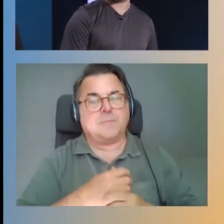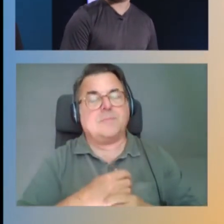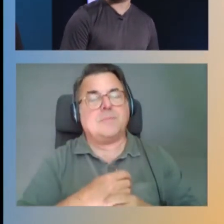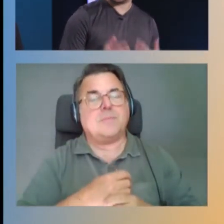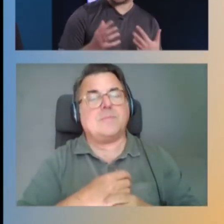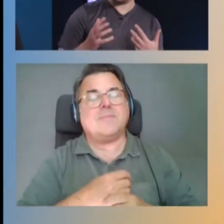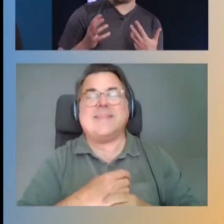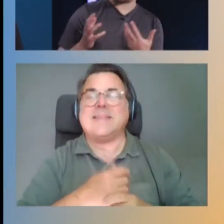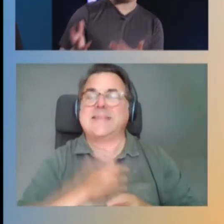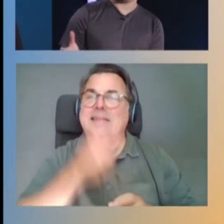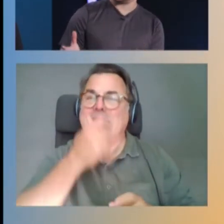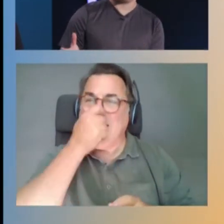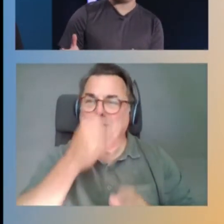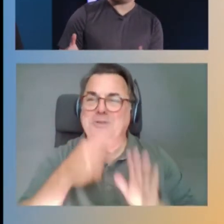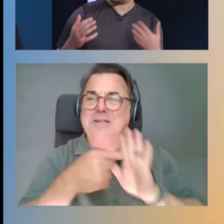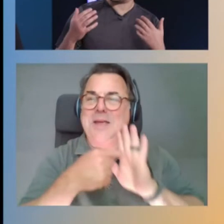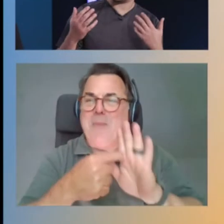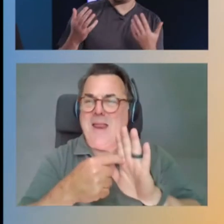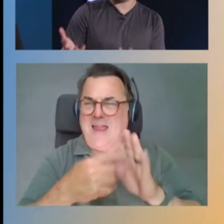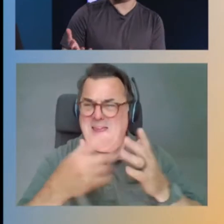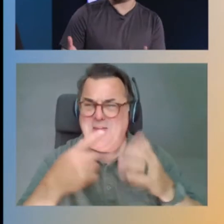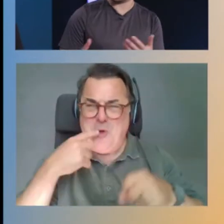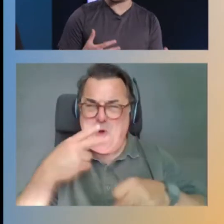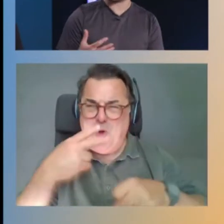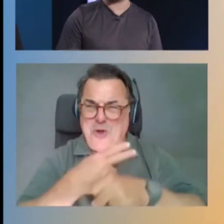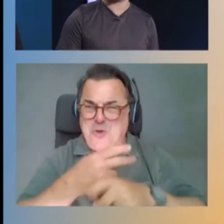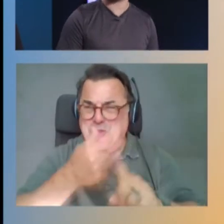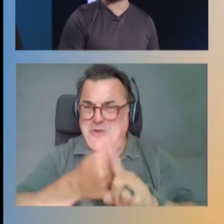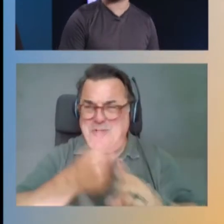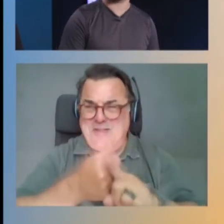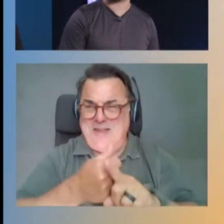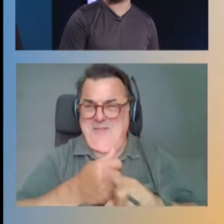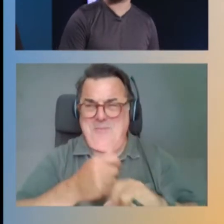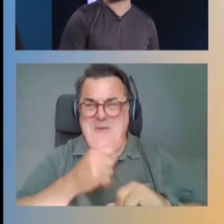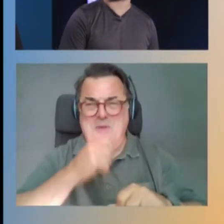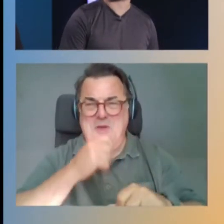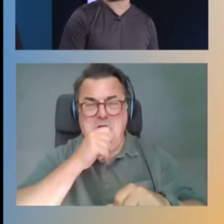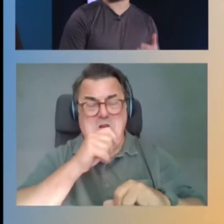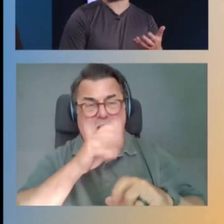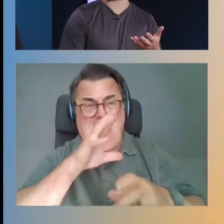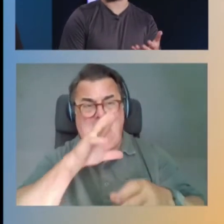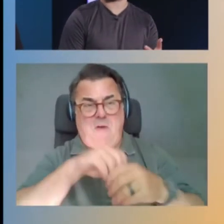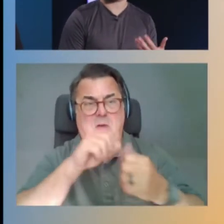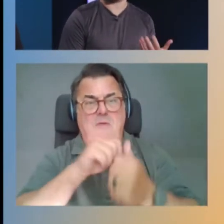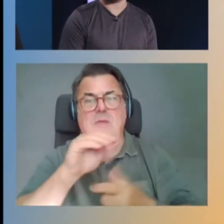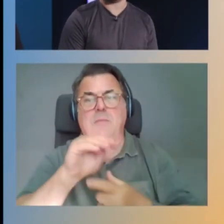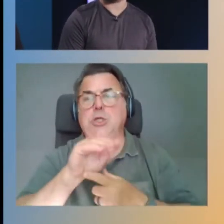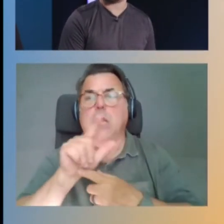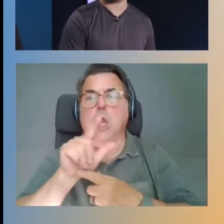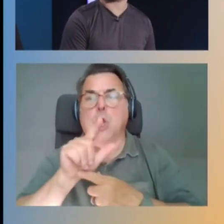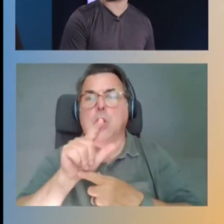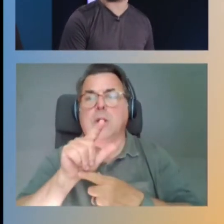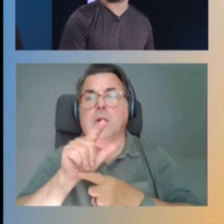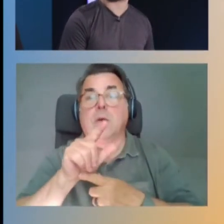You actually probably used it even if you're not coming from the machine learning space, because one of the main benefits that we get from BERT